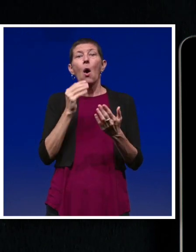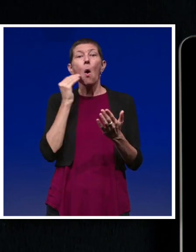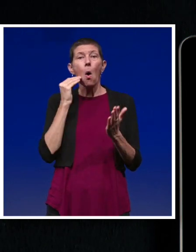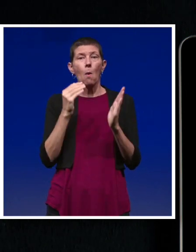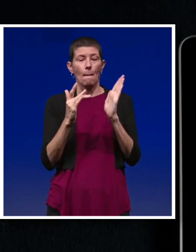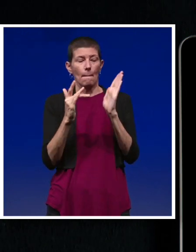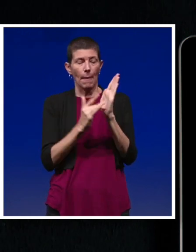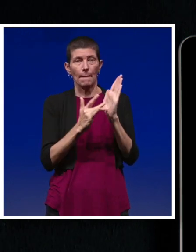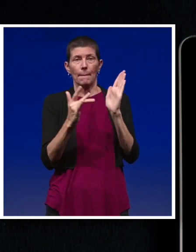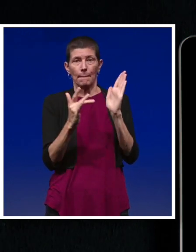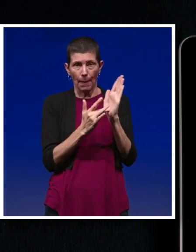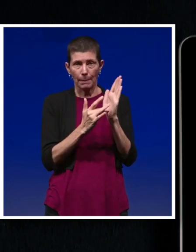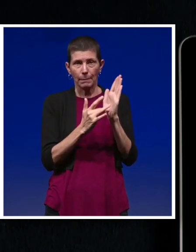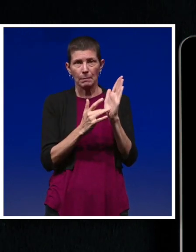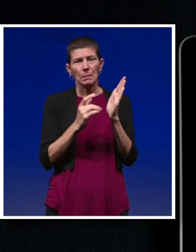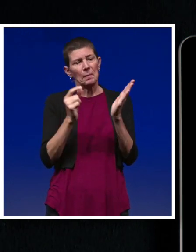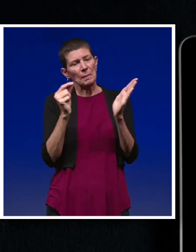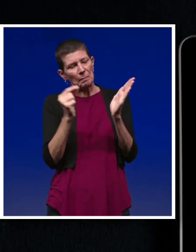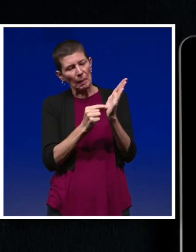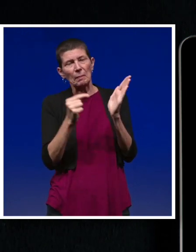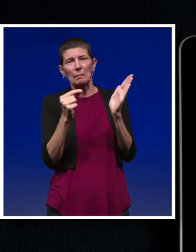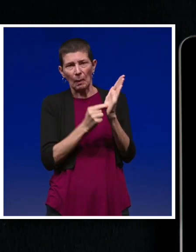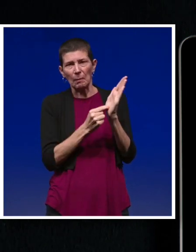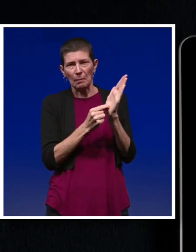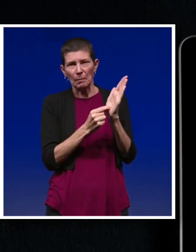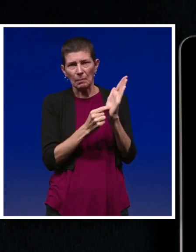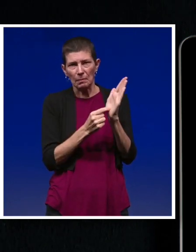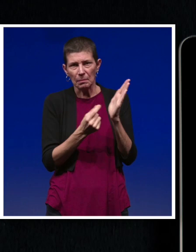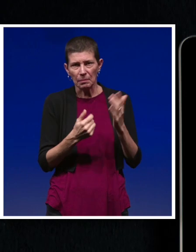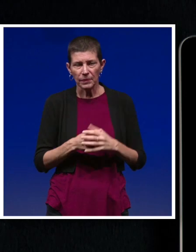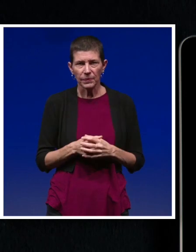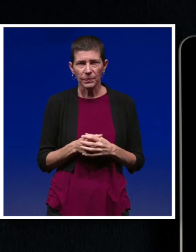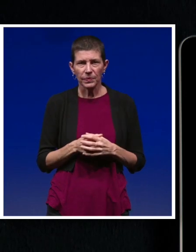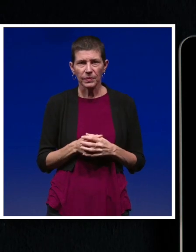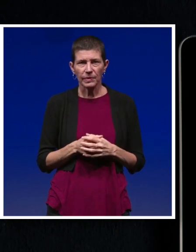you can double push |on your home button with either your stylus or your finger.